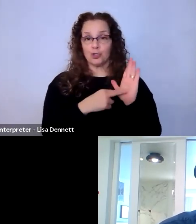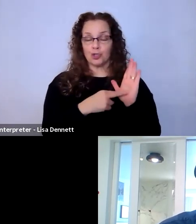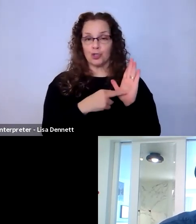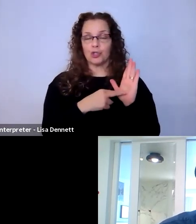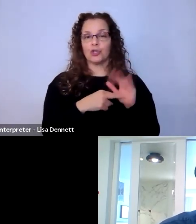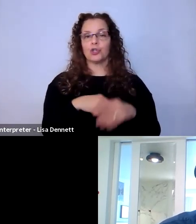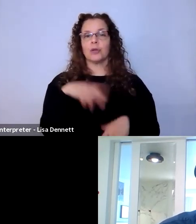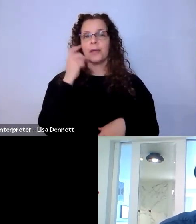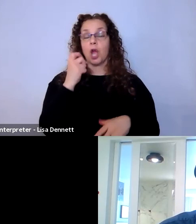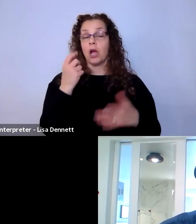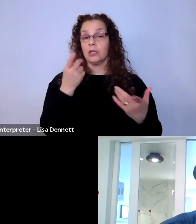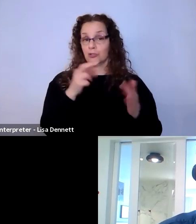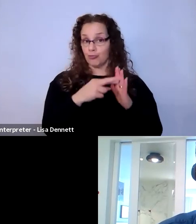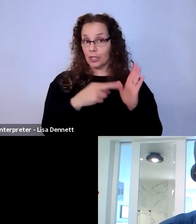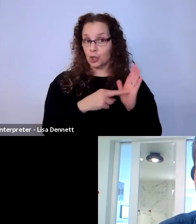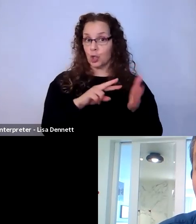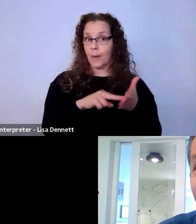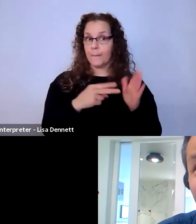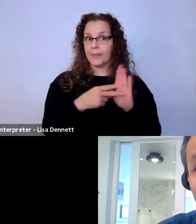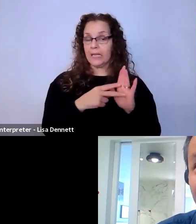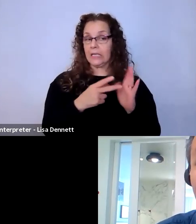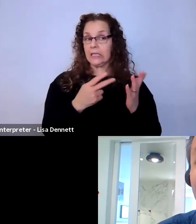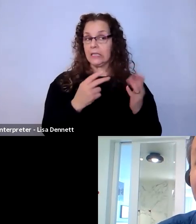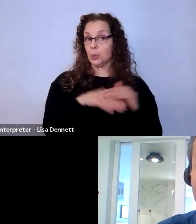registering you can enter potentially a contest that's all i'm saying.